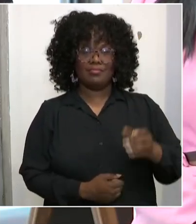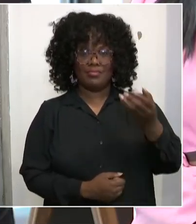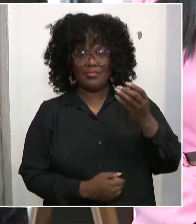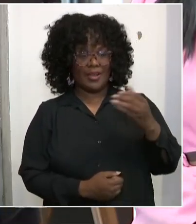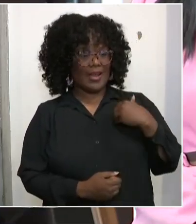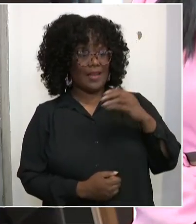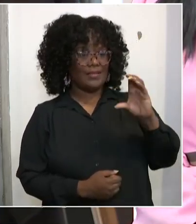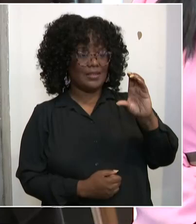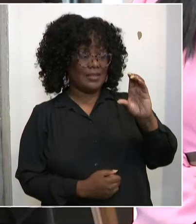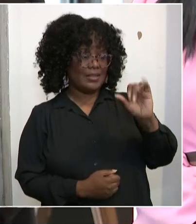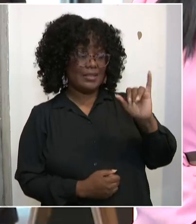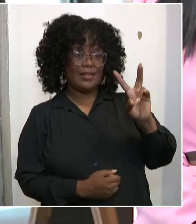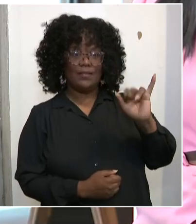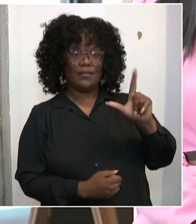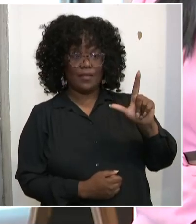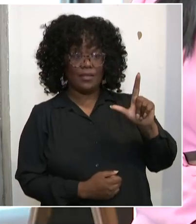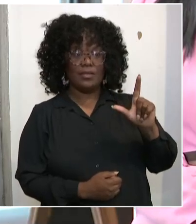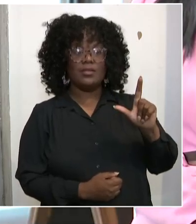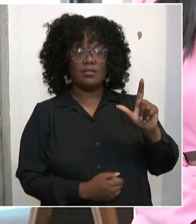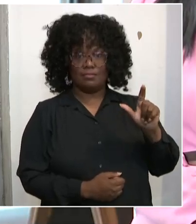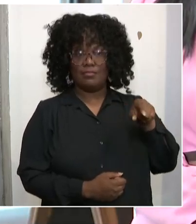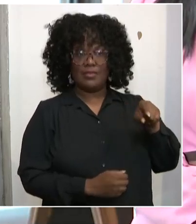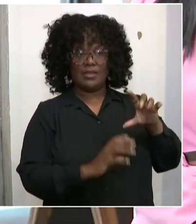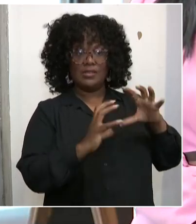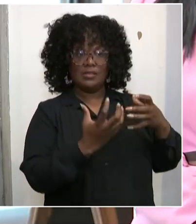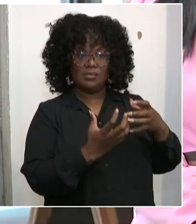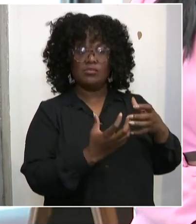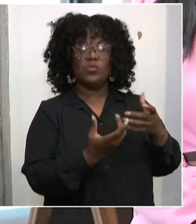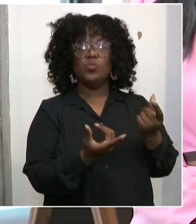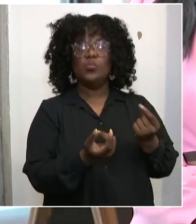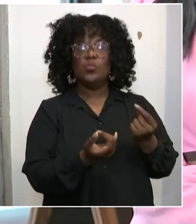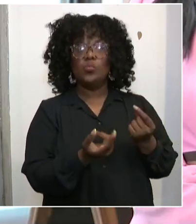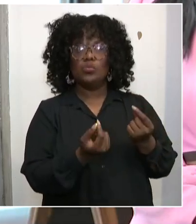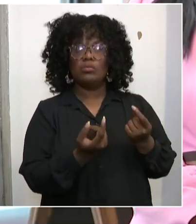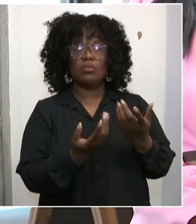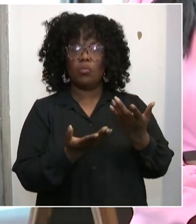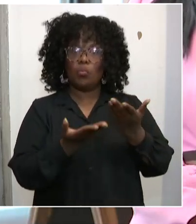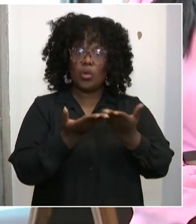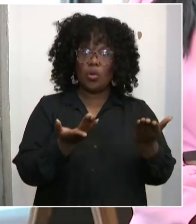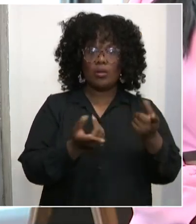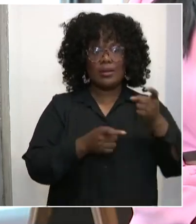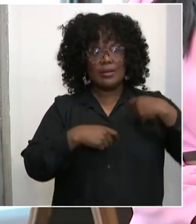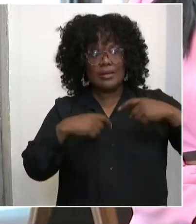We use every resource that we have, uh, when it comes to crowd management for large scale events. Uh,